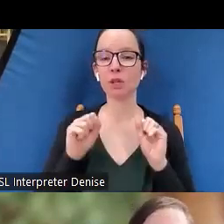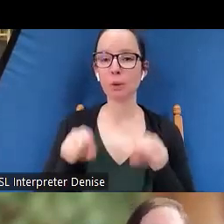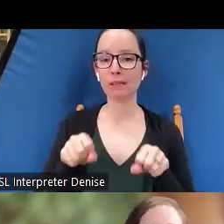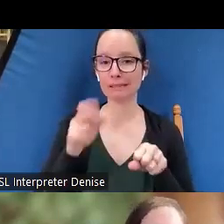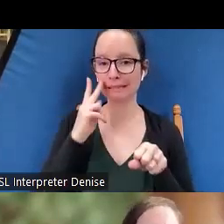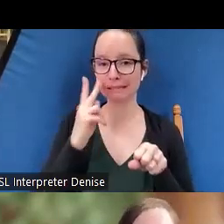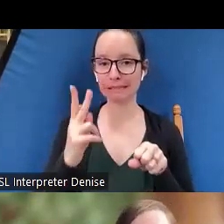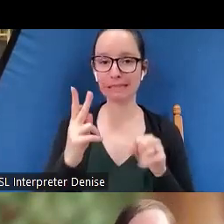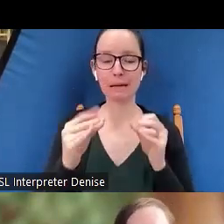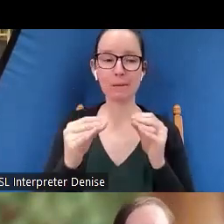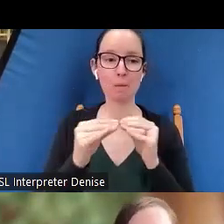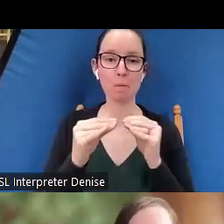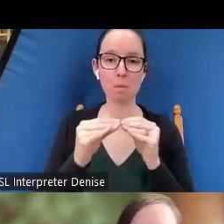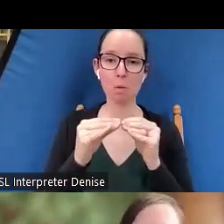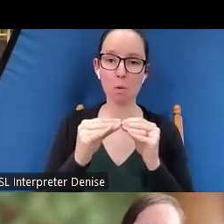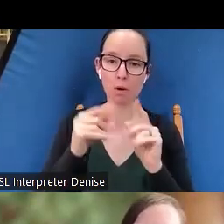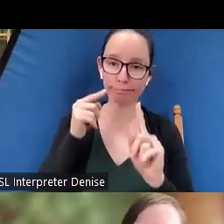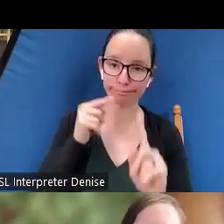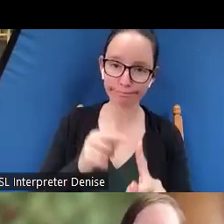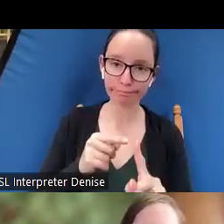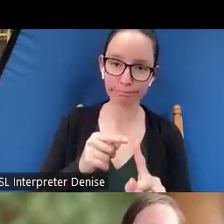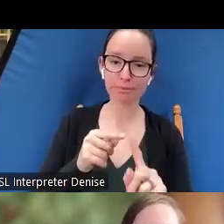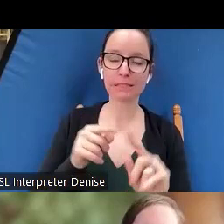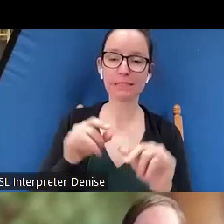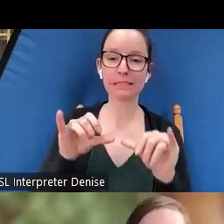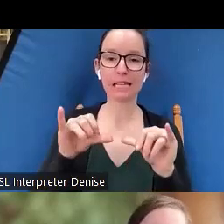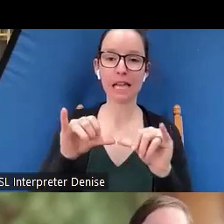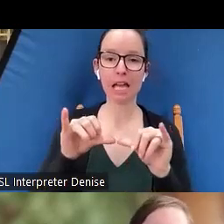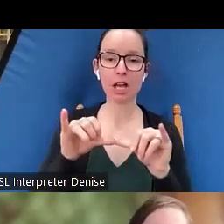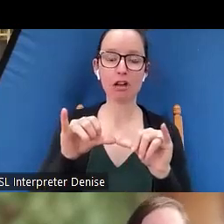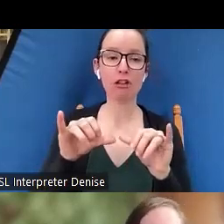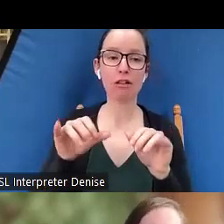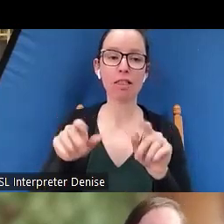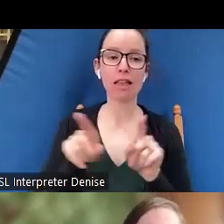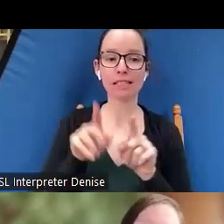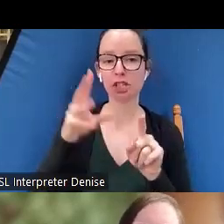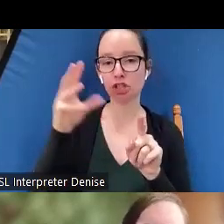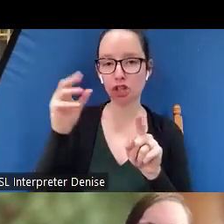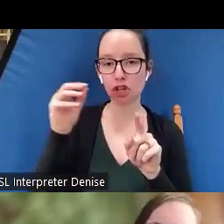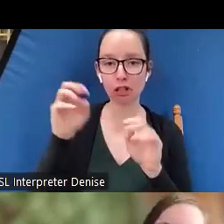like by operating as their external evaluators and providing some of that evaluative thinking.